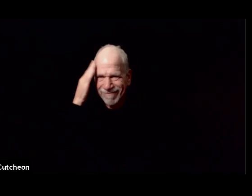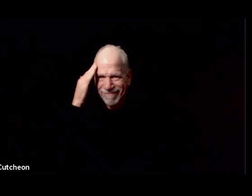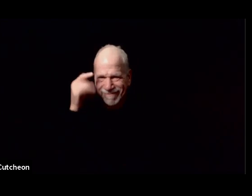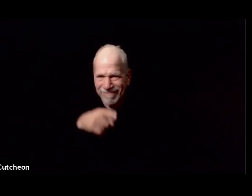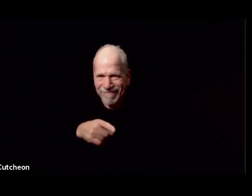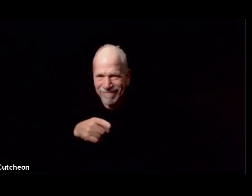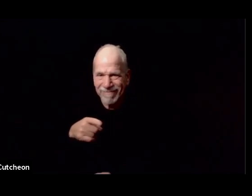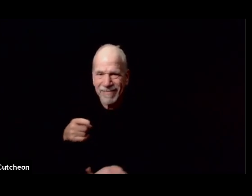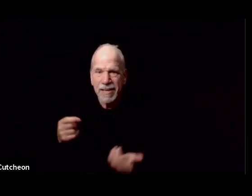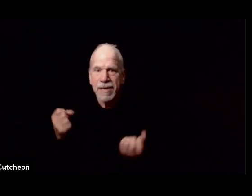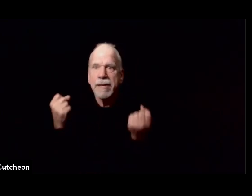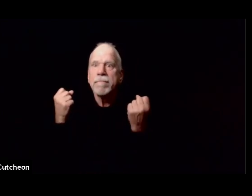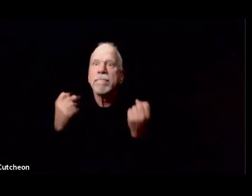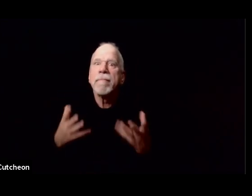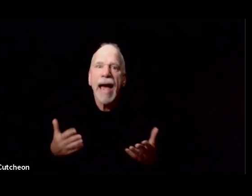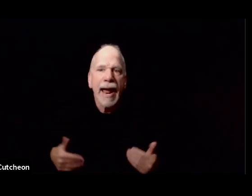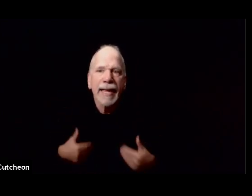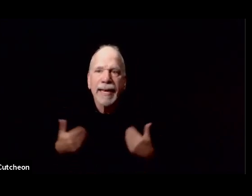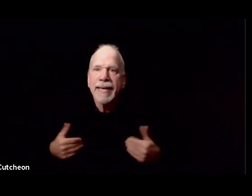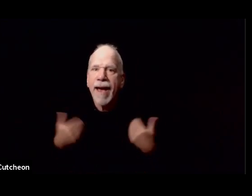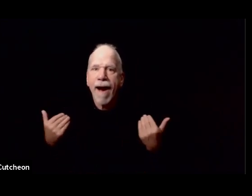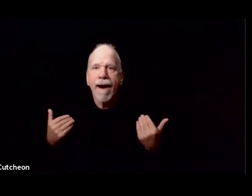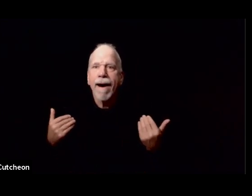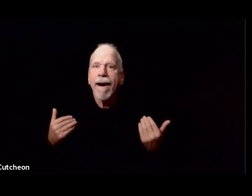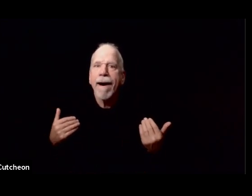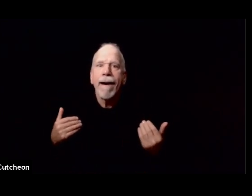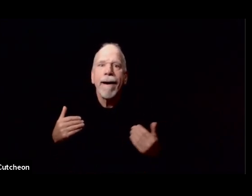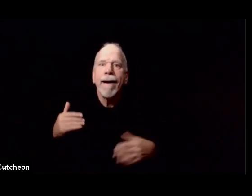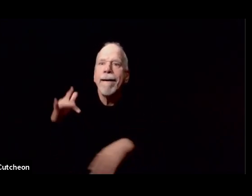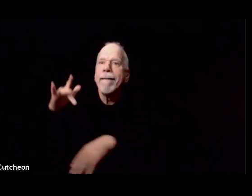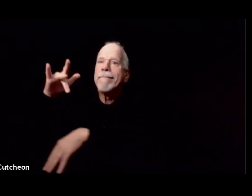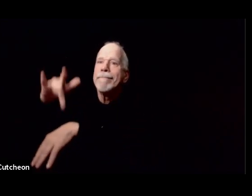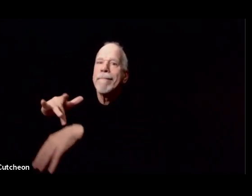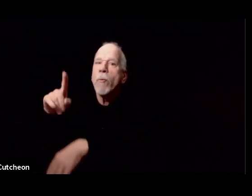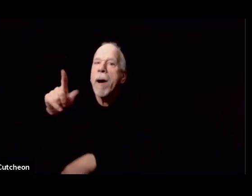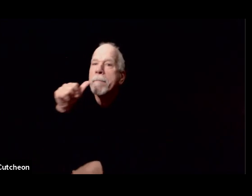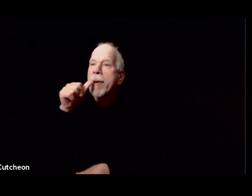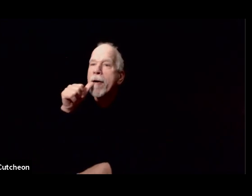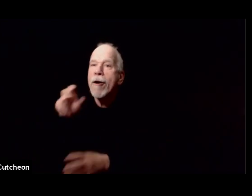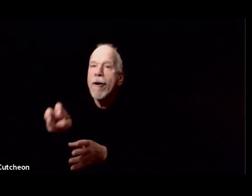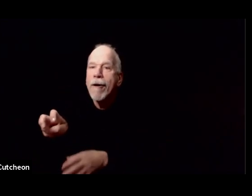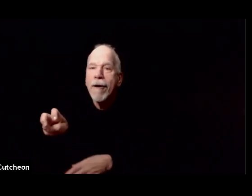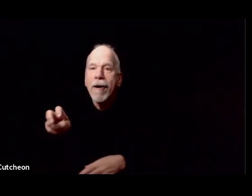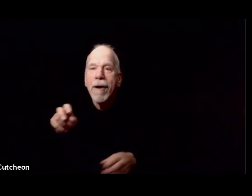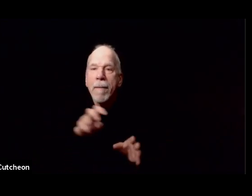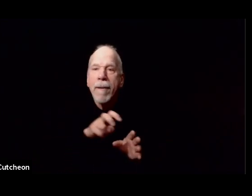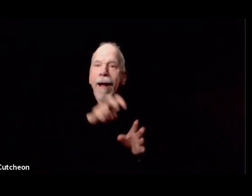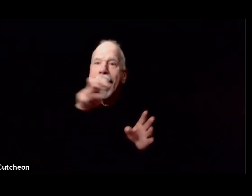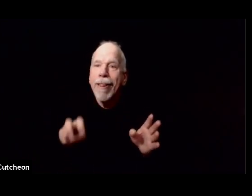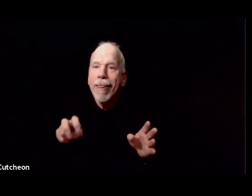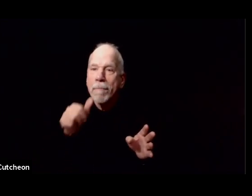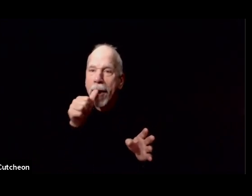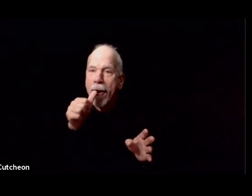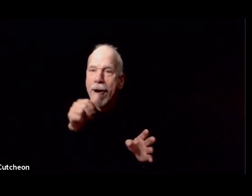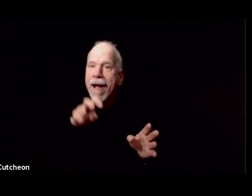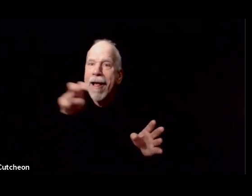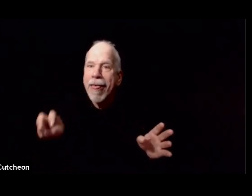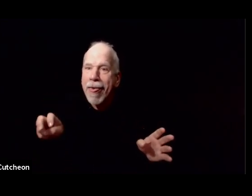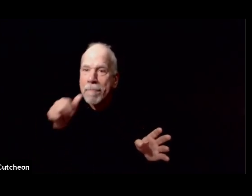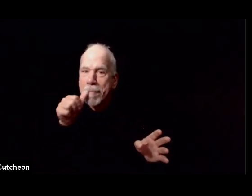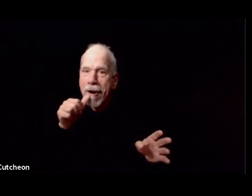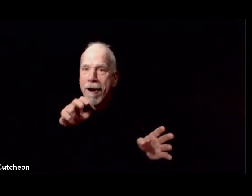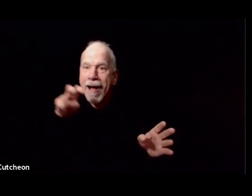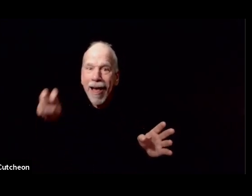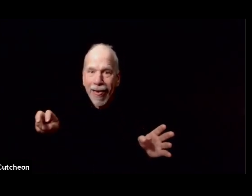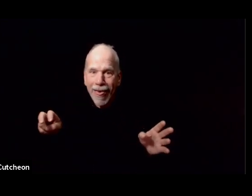go to multiple bars and so it takes a little additional effort to find out what the circumstances